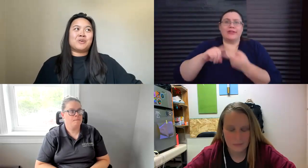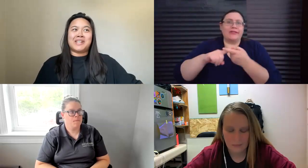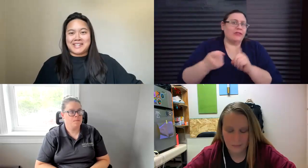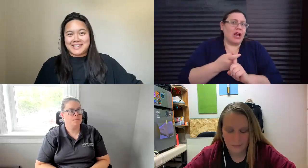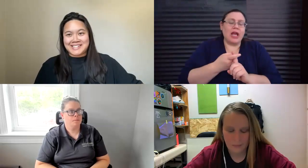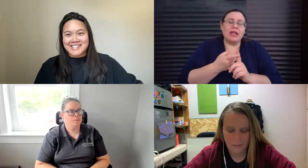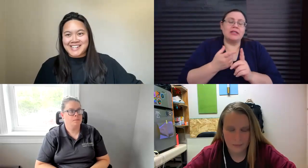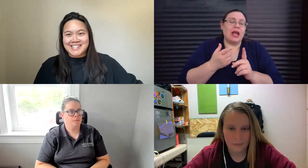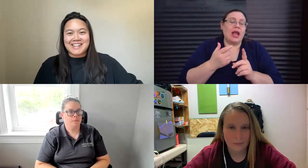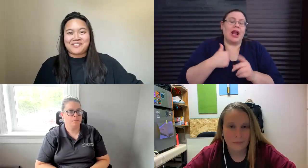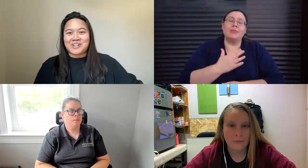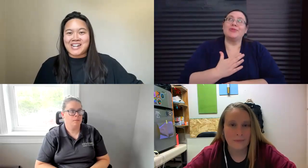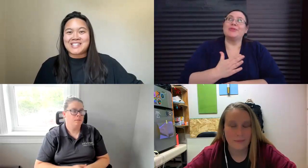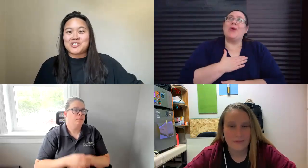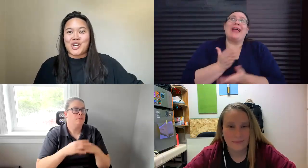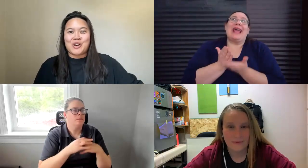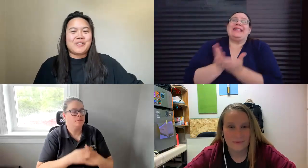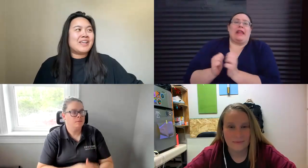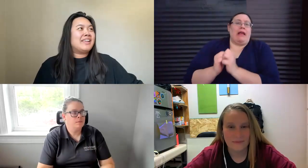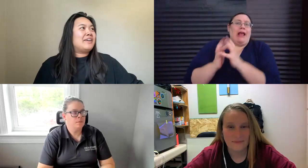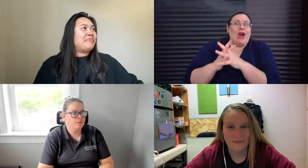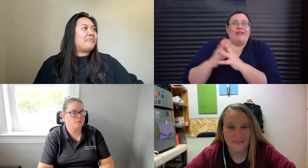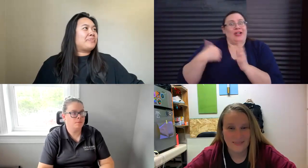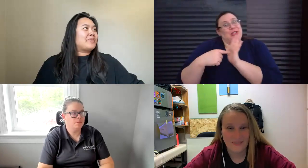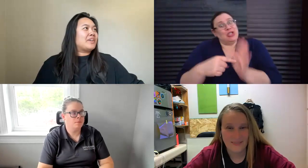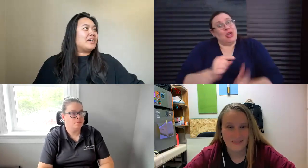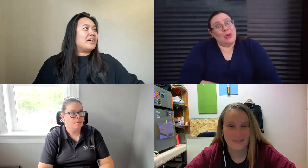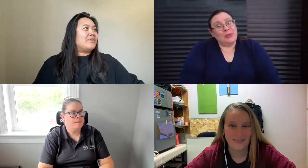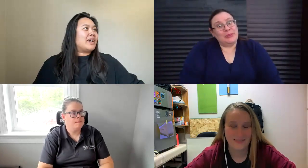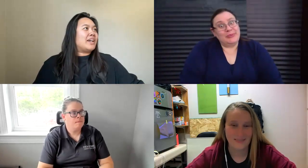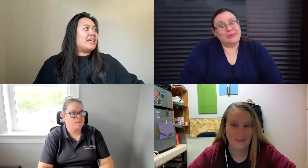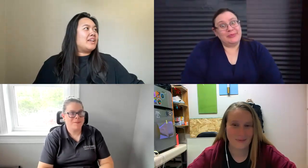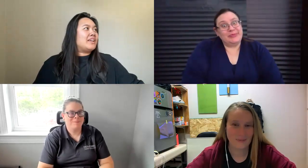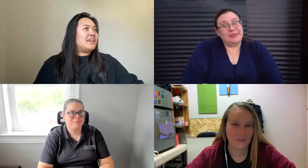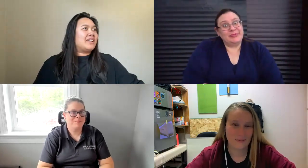I'm just so glad this exists for us to show. All right.